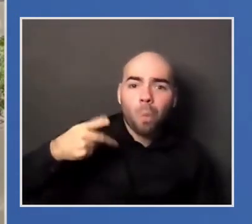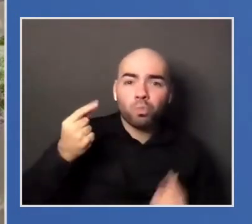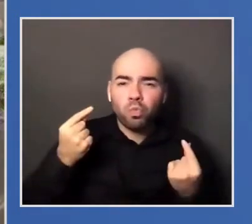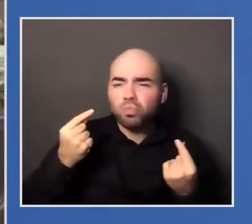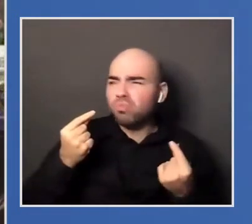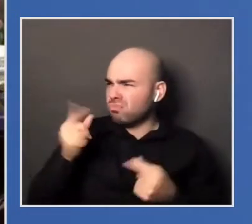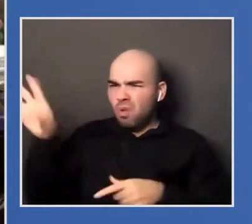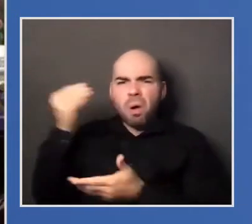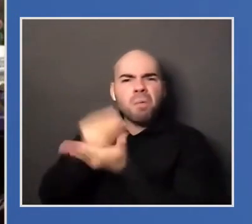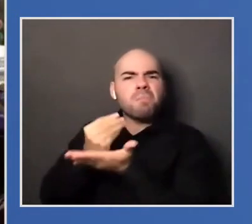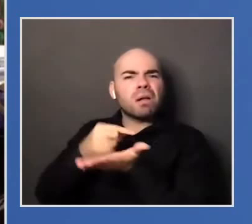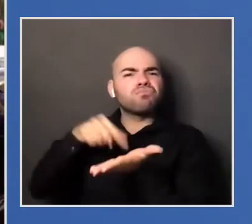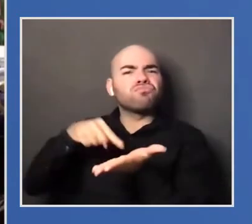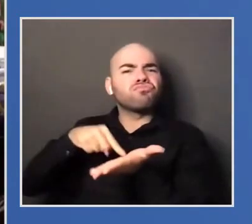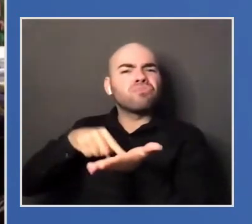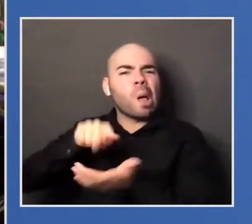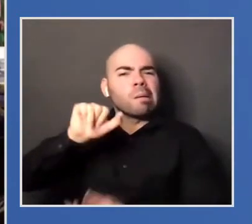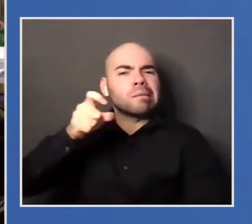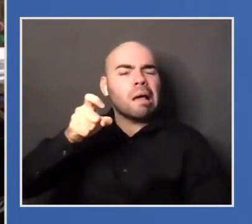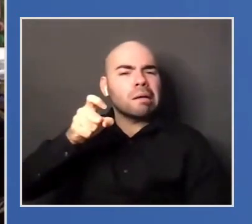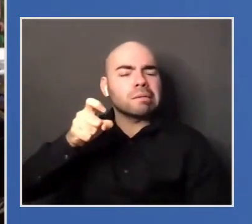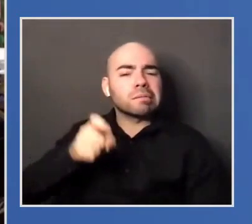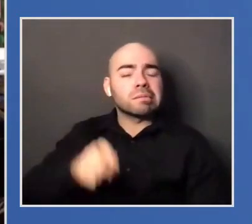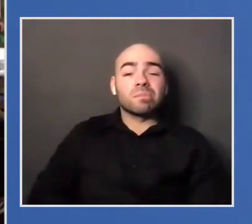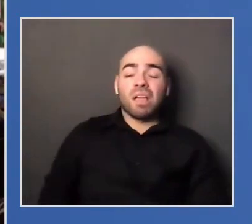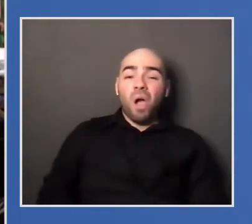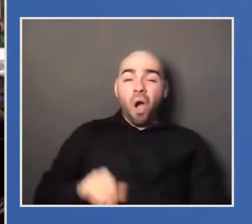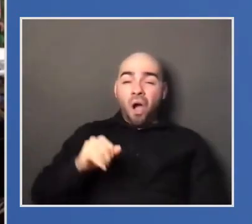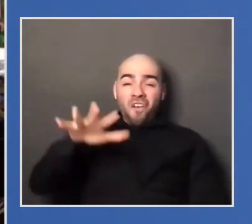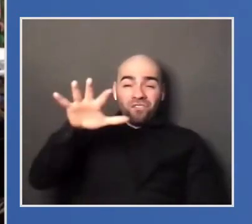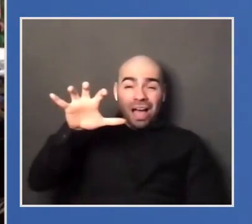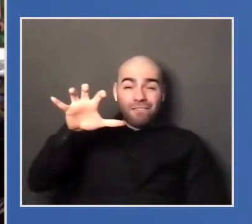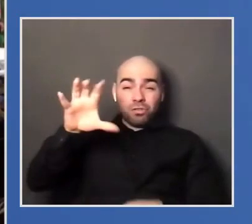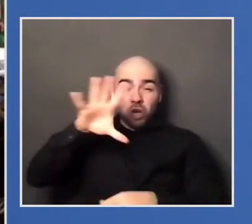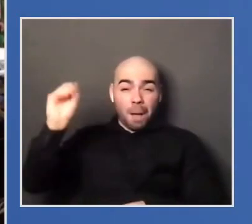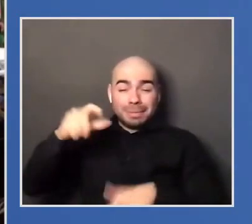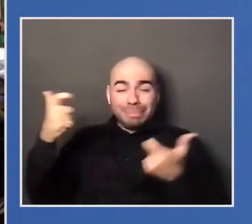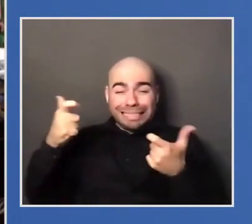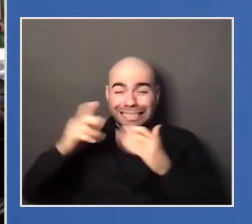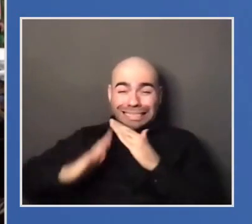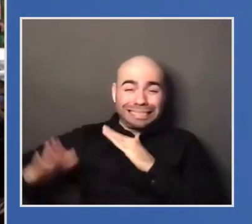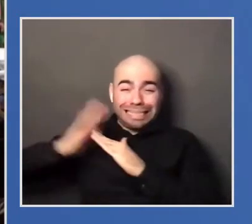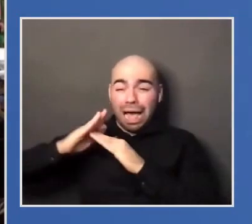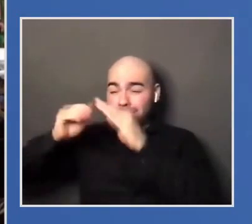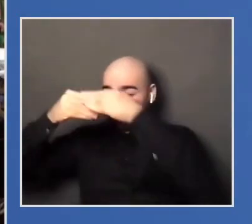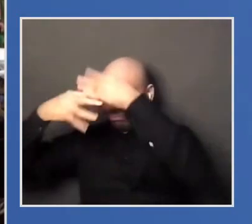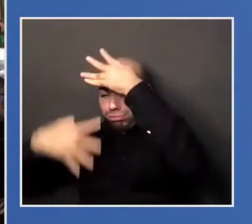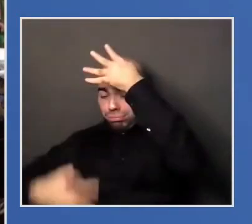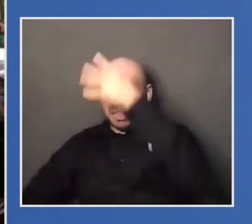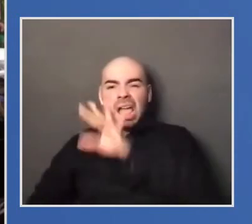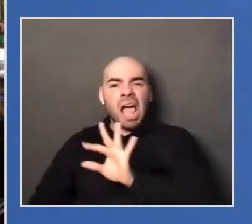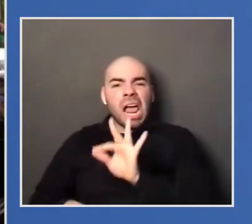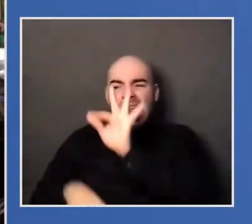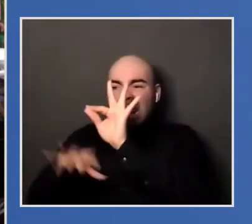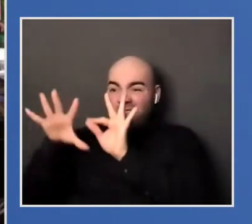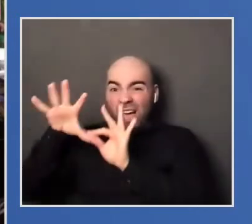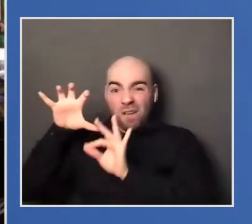HE NOTES IF YOU VOTE HE CANNOT WIN. WHY DO YOU THINK THEY ARE SPENDING SO MUCH TIME KEEPING BLACK FOLKS AND BROWN FOLKS AND POOR FOLKS FROM BEING ABLE TO VOTE? WHY MAKING IT SO HARD?